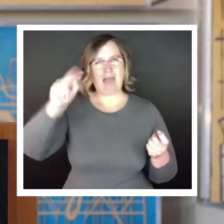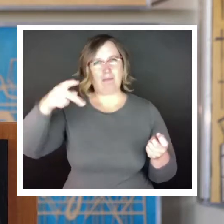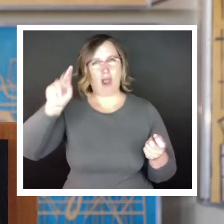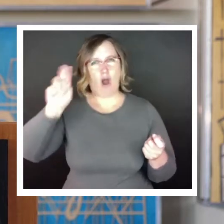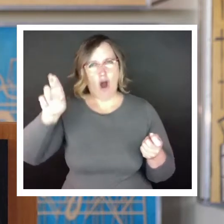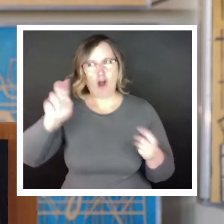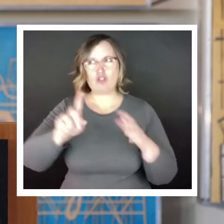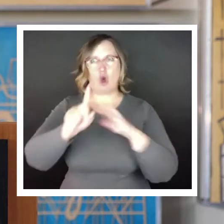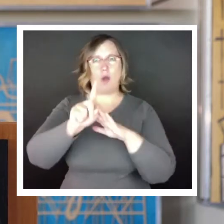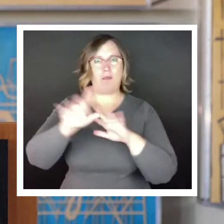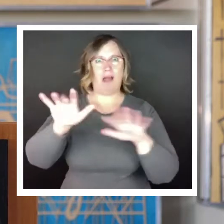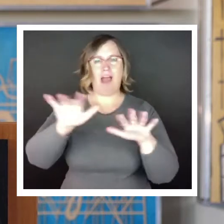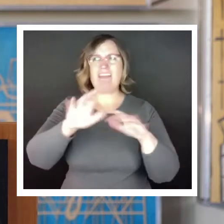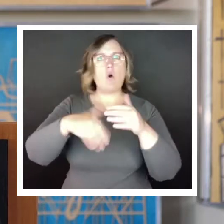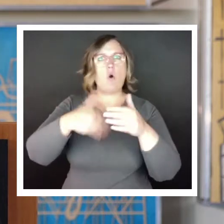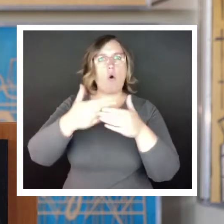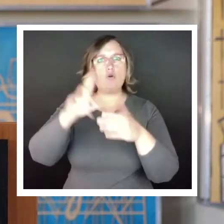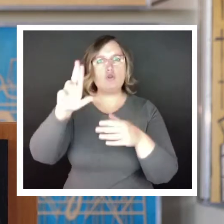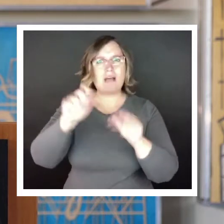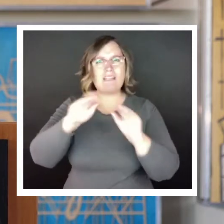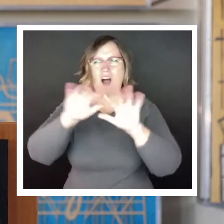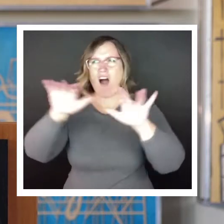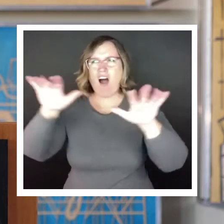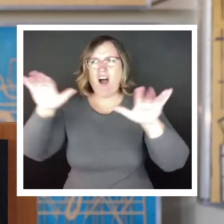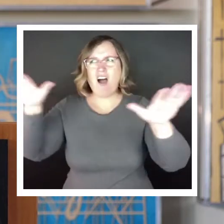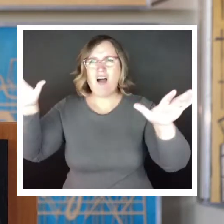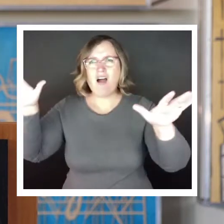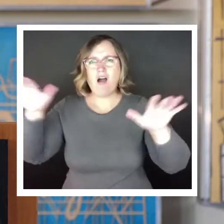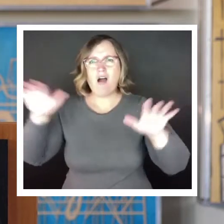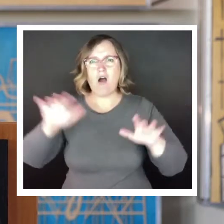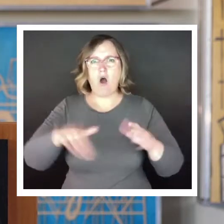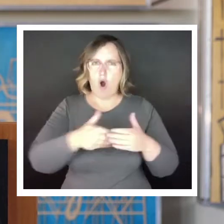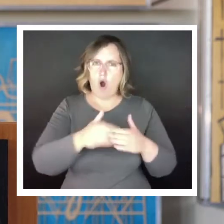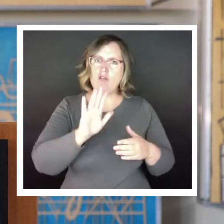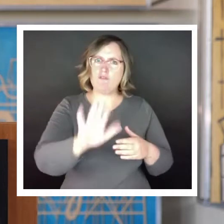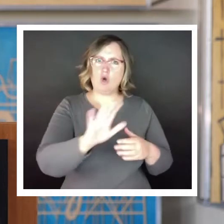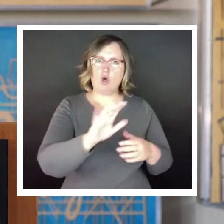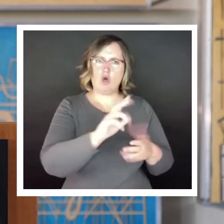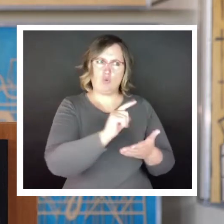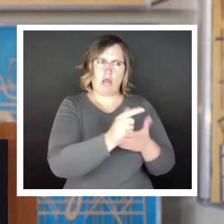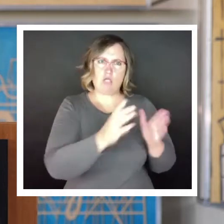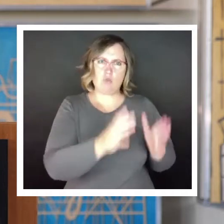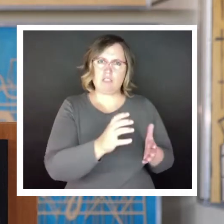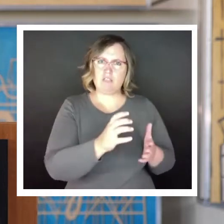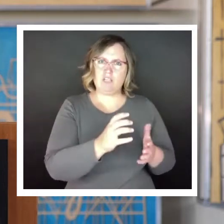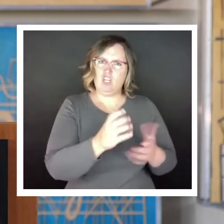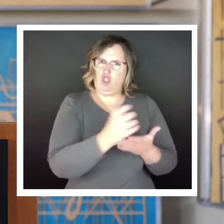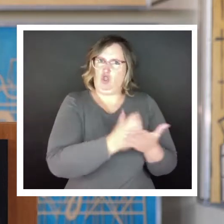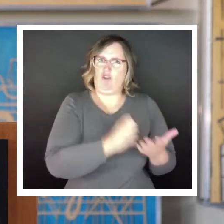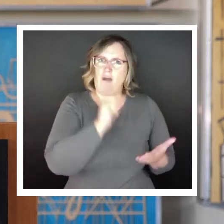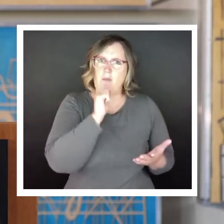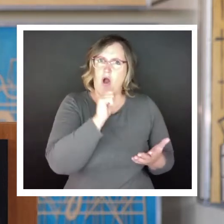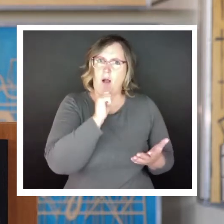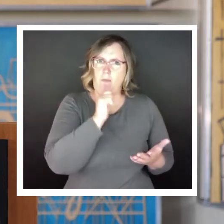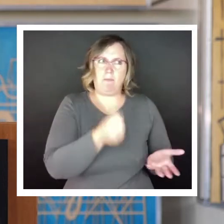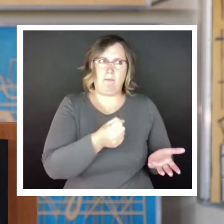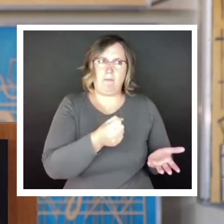got the message. All your graduates deserve a prom. Look here to Portland, we'll show you how it's done.